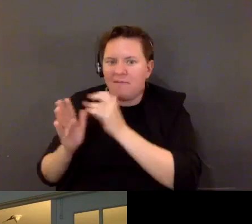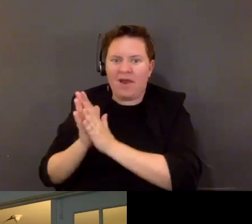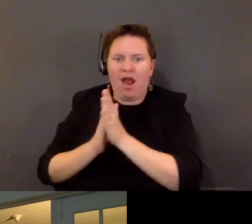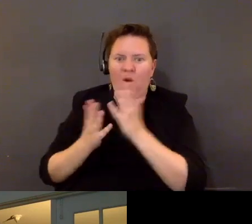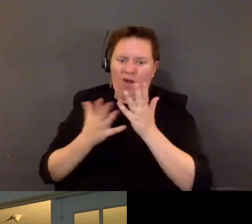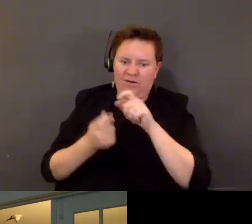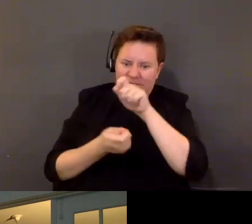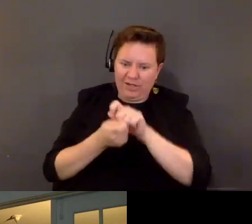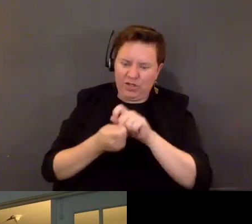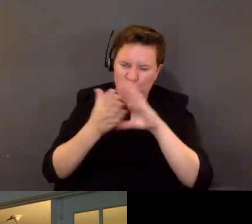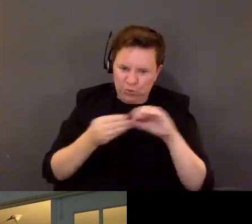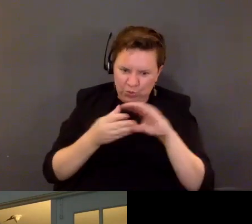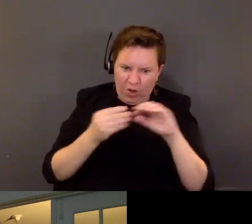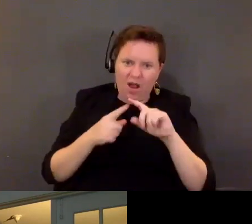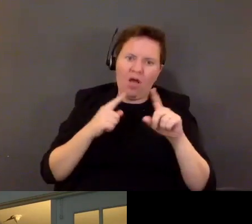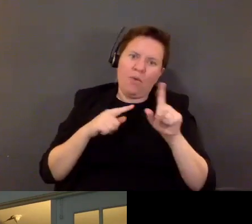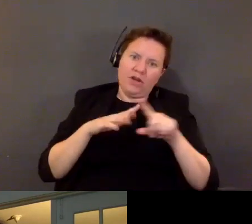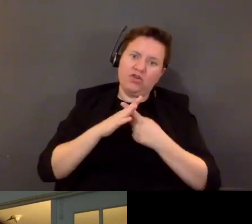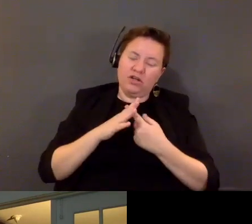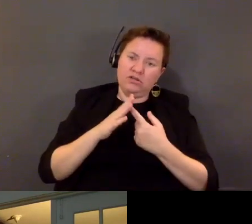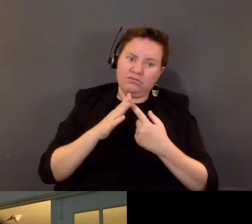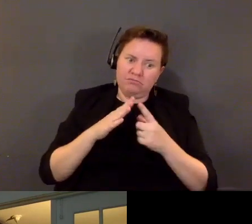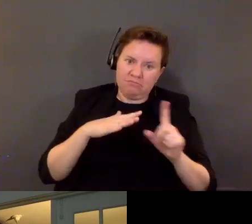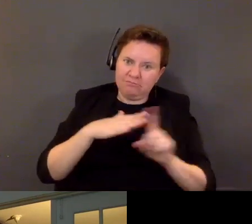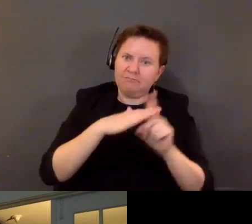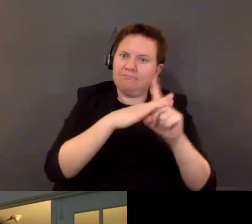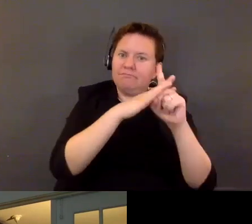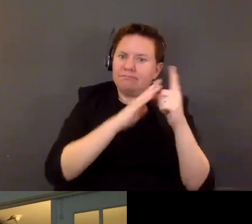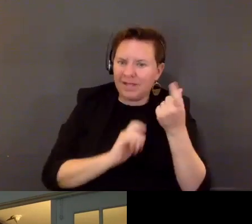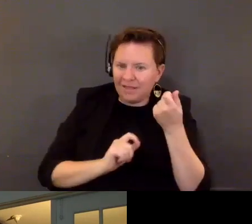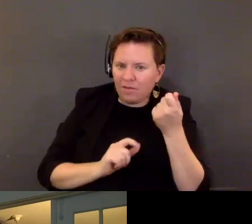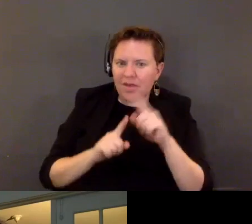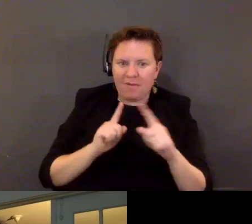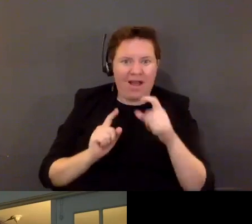although one's starting to rise up a little bit um i just loved it and